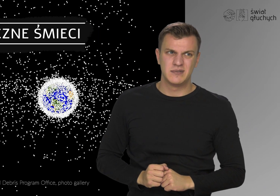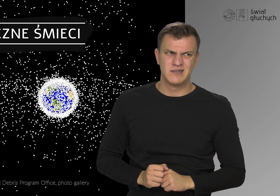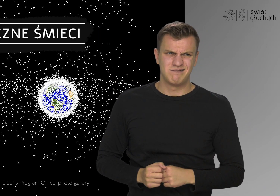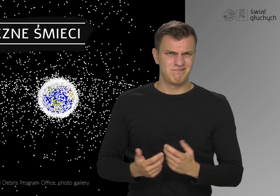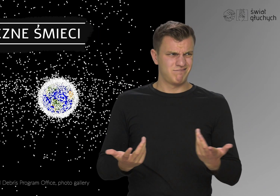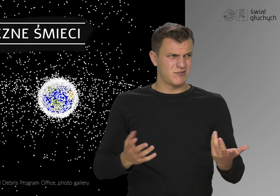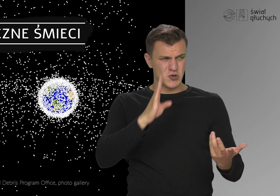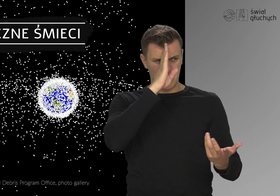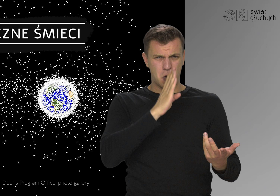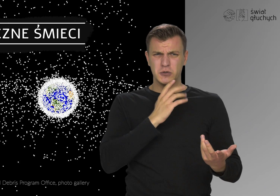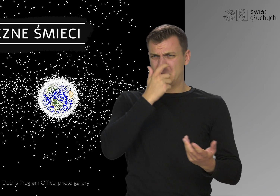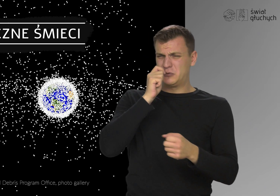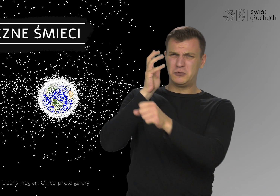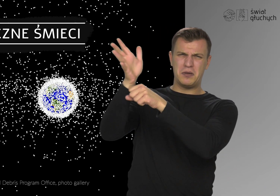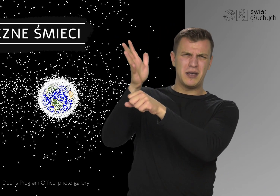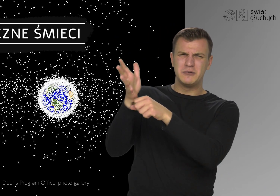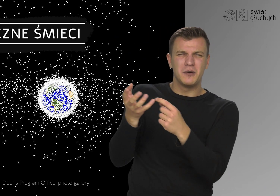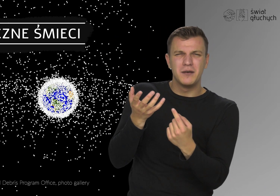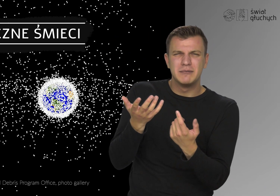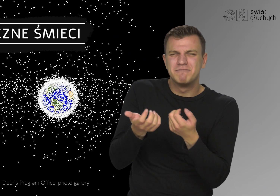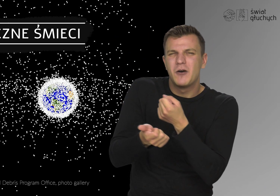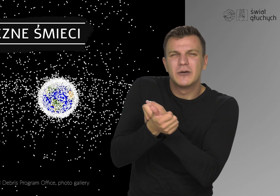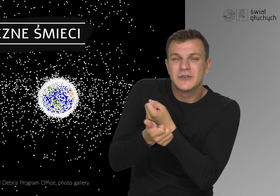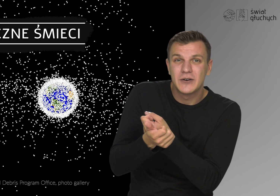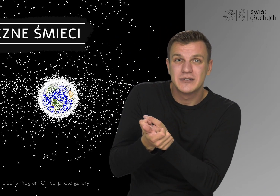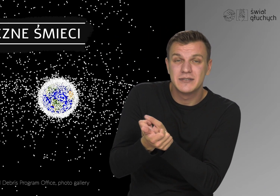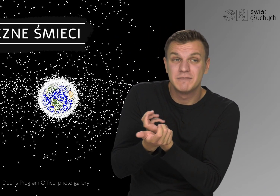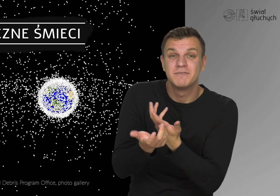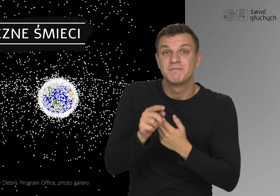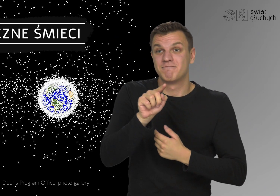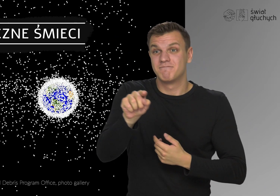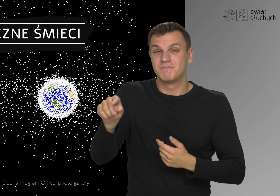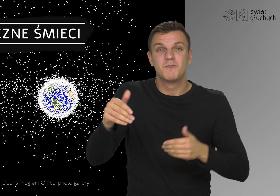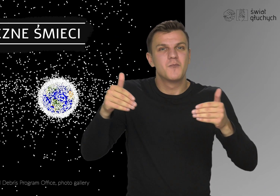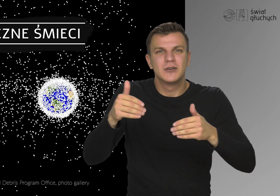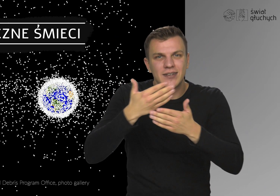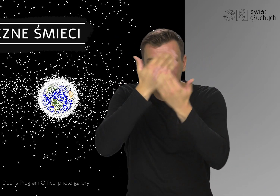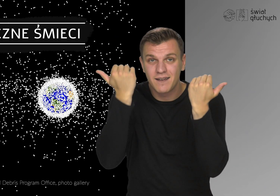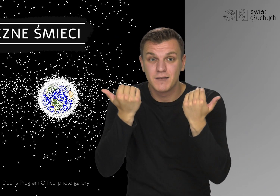SPACE TRASH (left there) – some might not understand what it means.